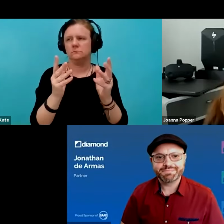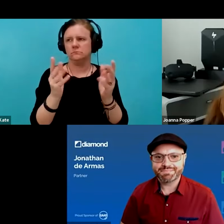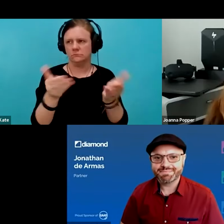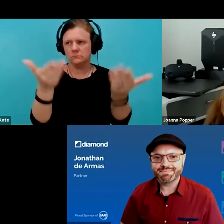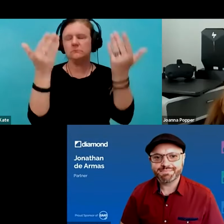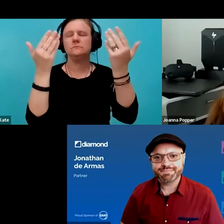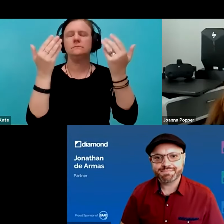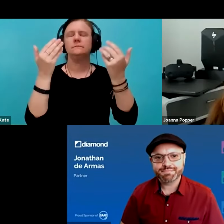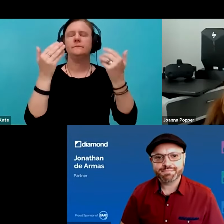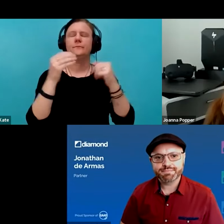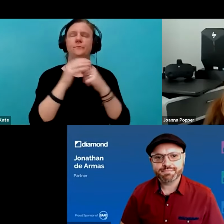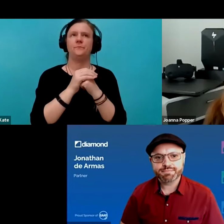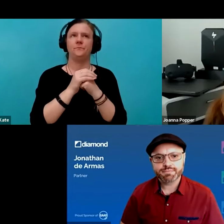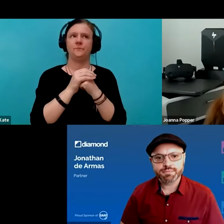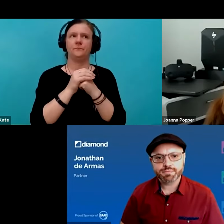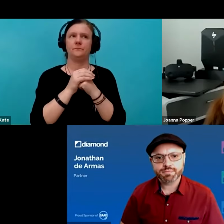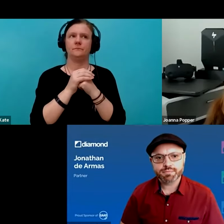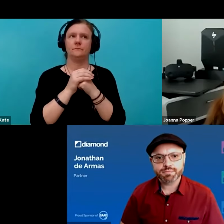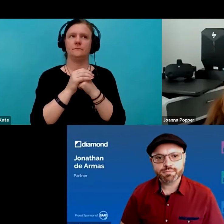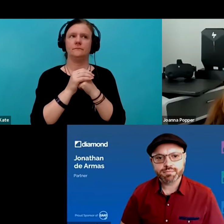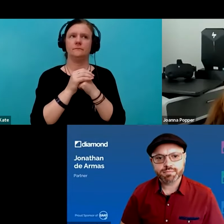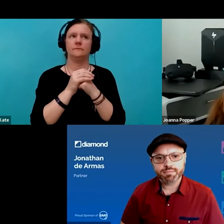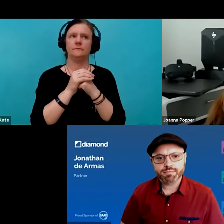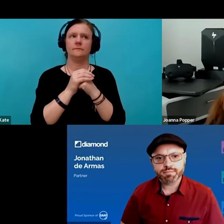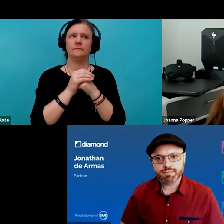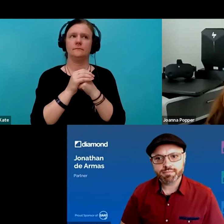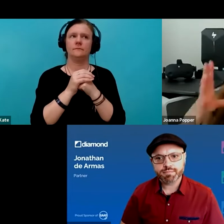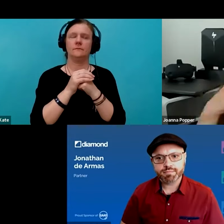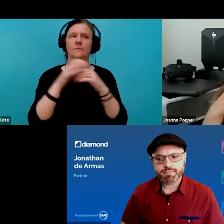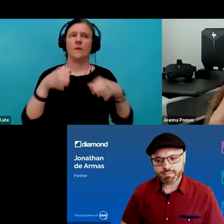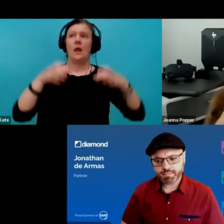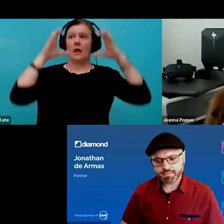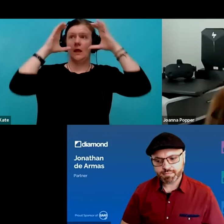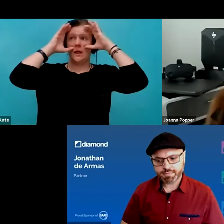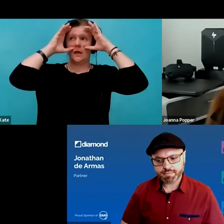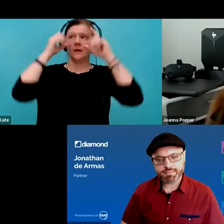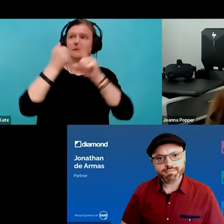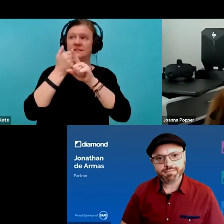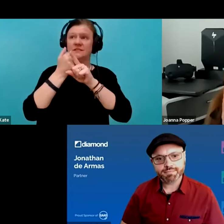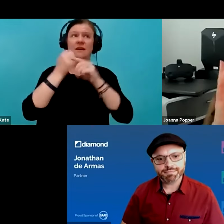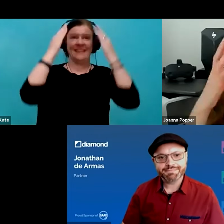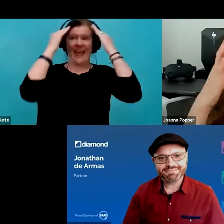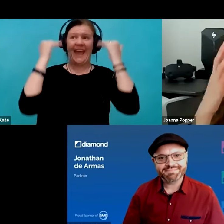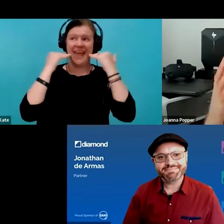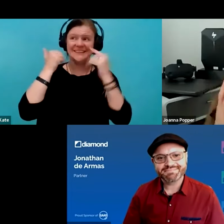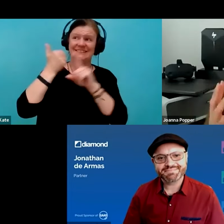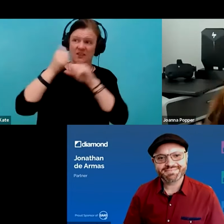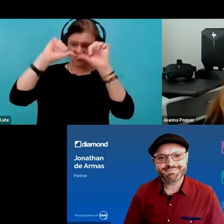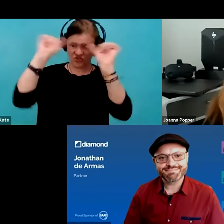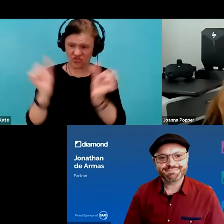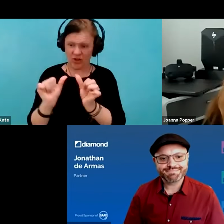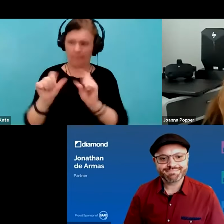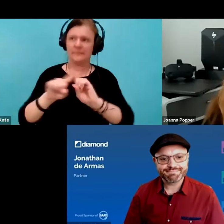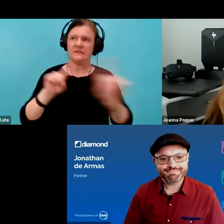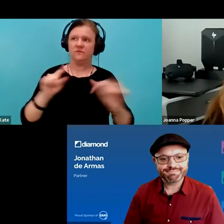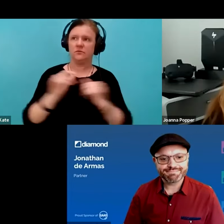think, I think even I think the headset, you know, all of our heads are are different. All of our heads are shaped differently.